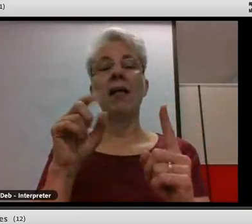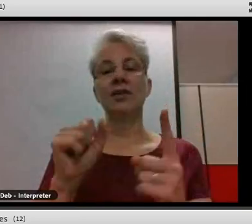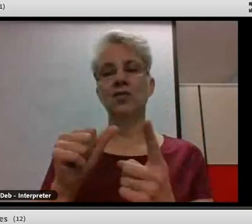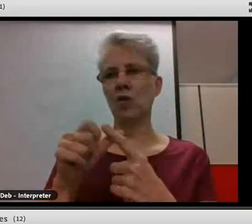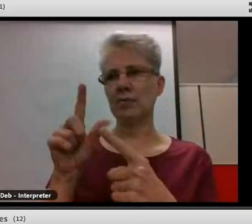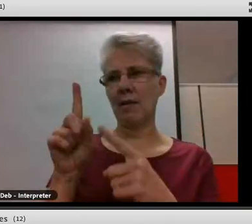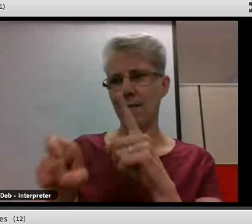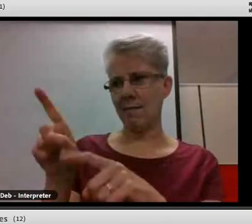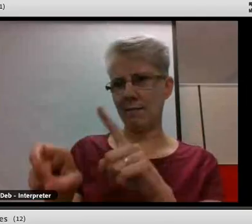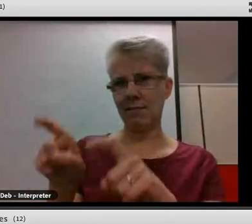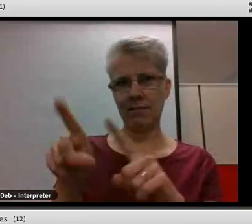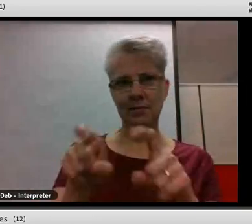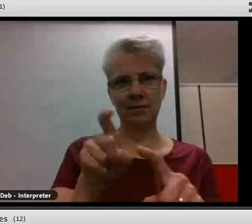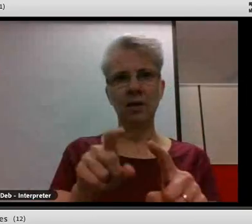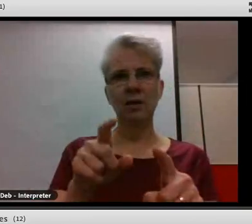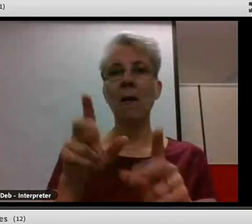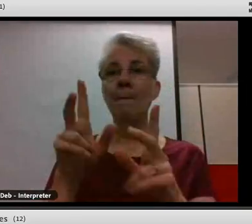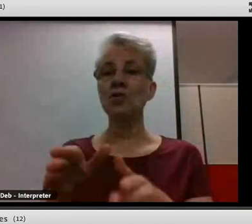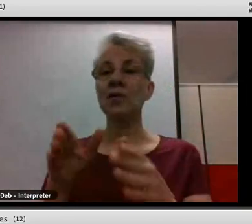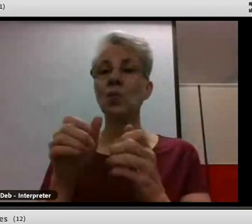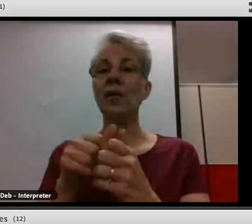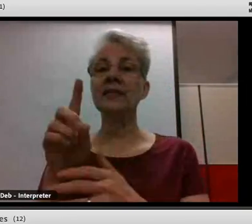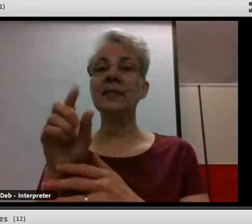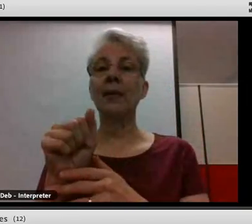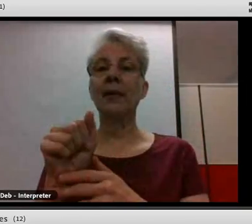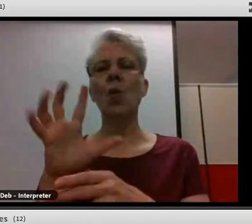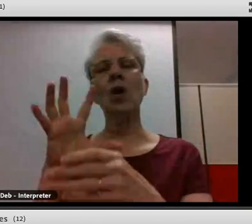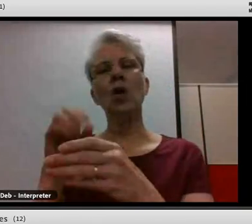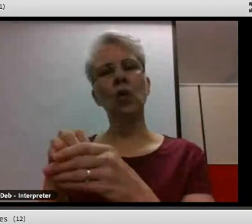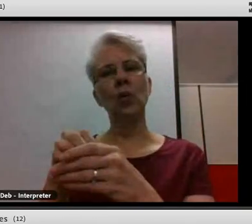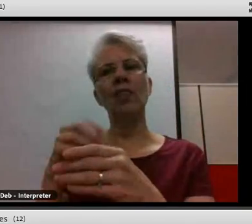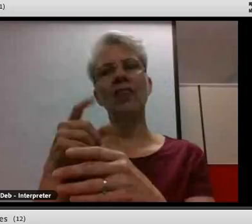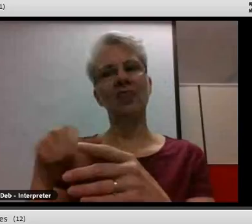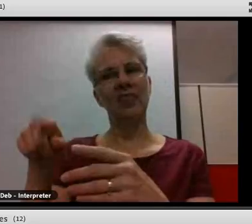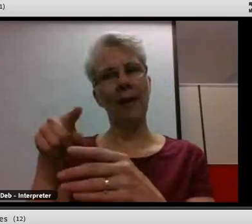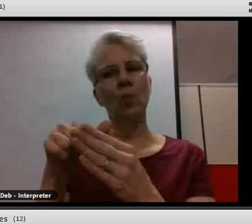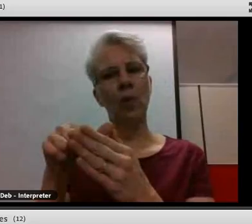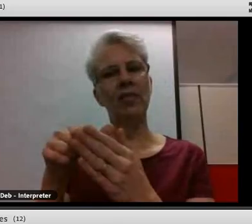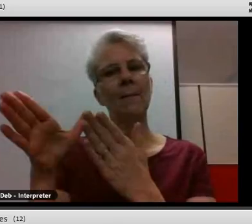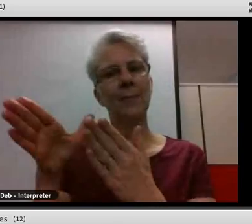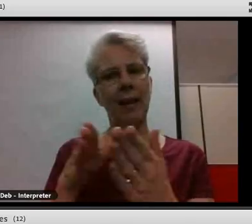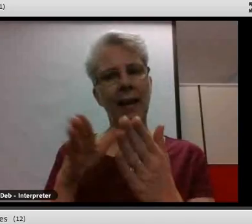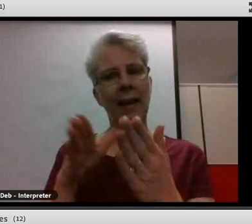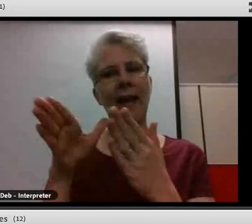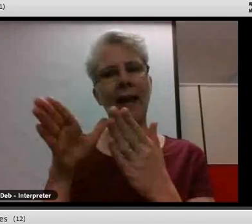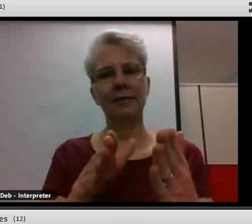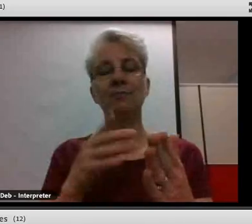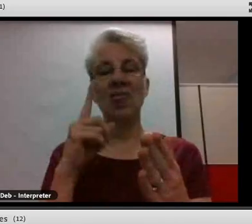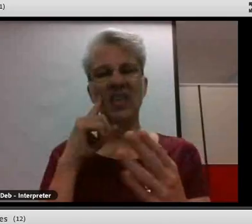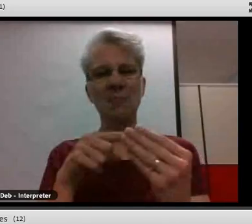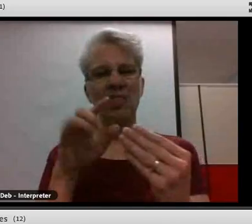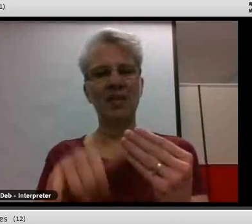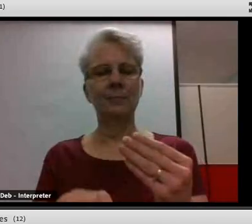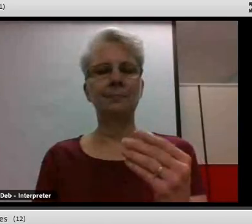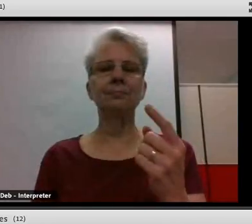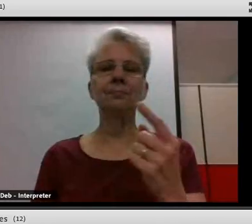And Title I talks about employment and Title II talks about government programs and services. And of course, Title III,